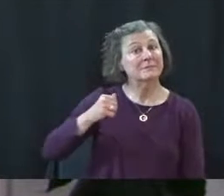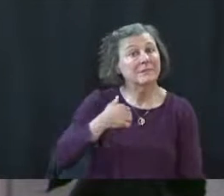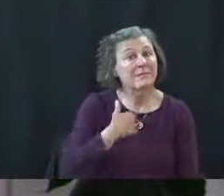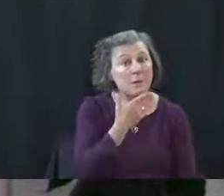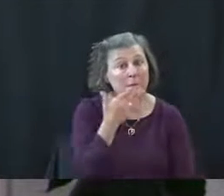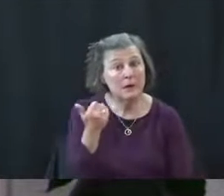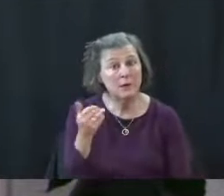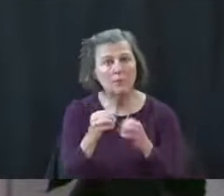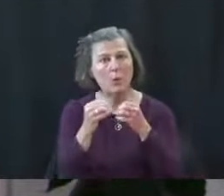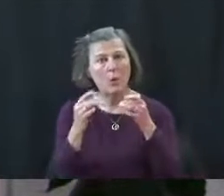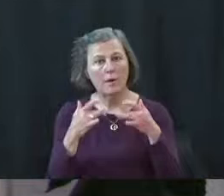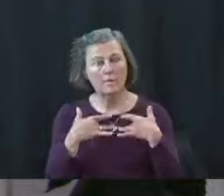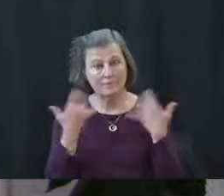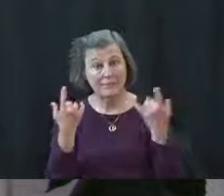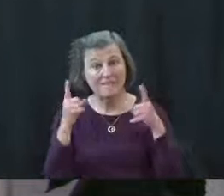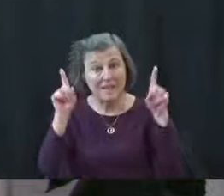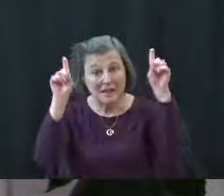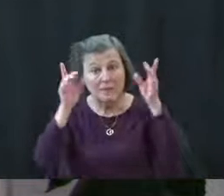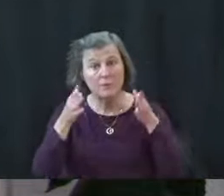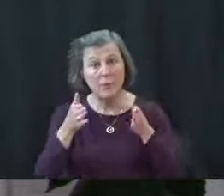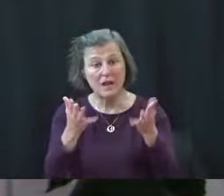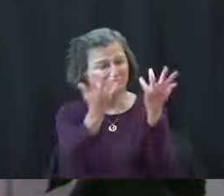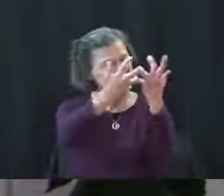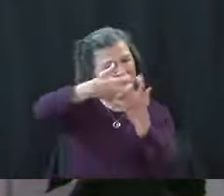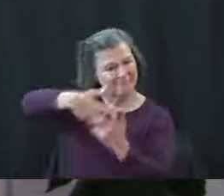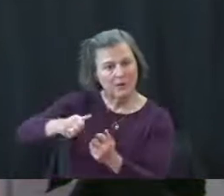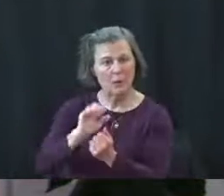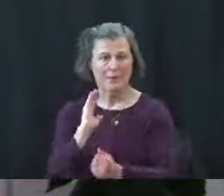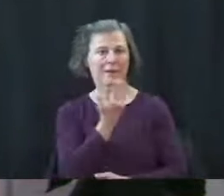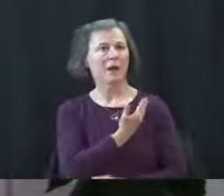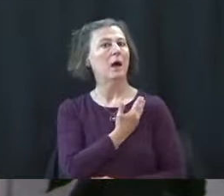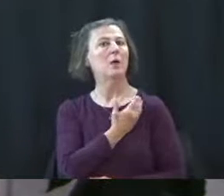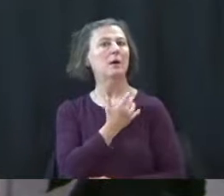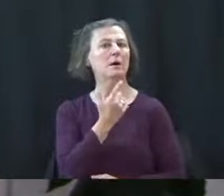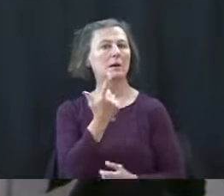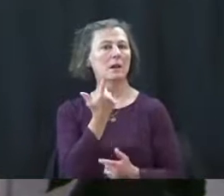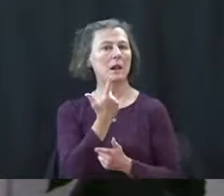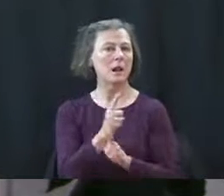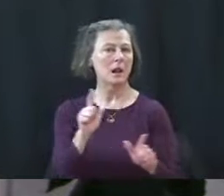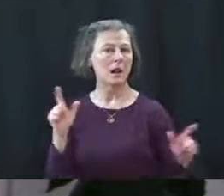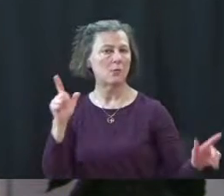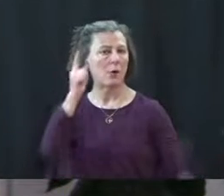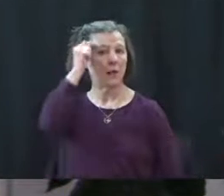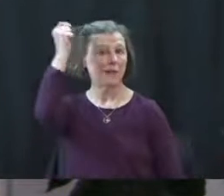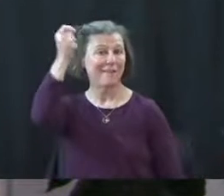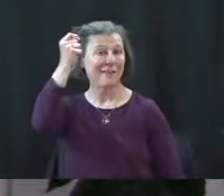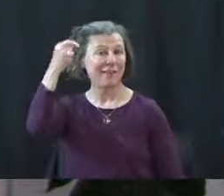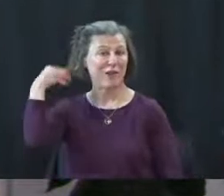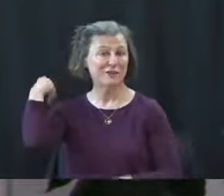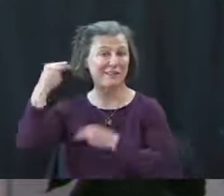ways that are congruent with our liberal theological heritage which affirms the inherent goodness